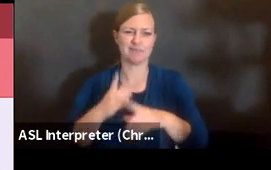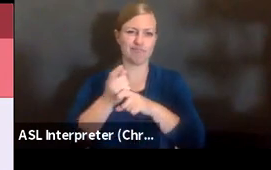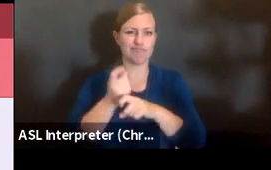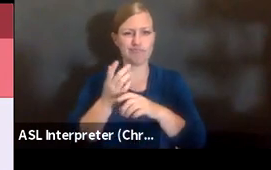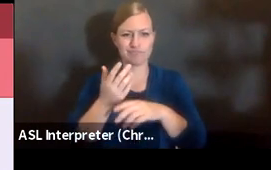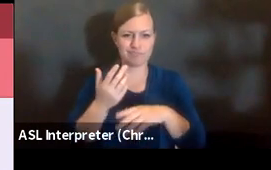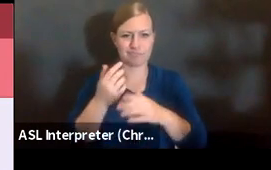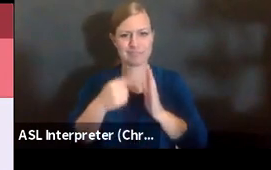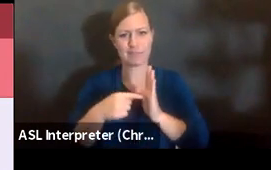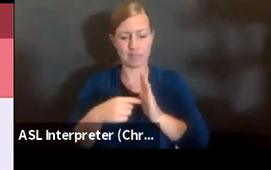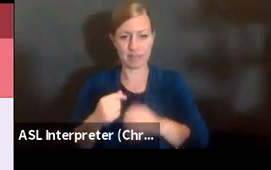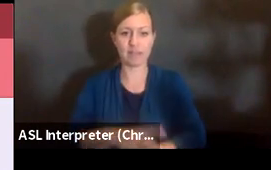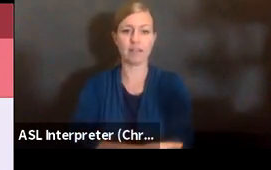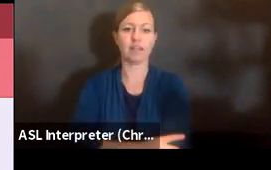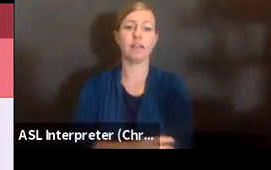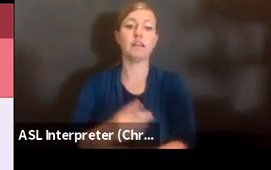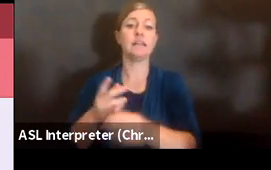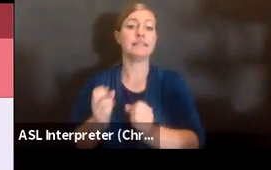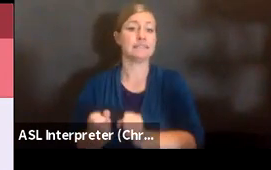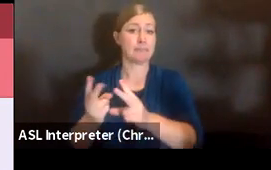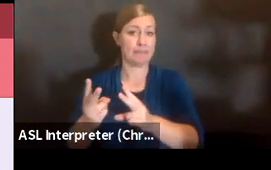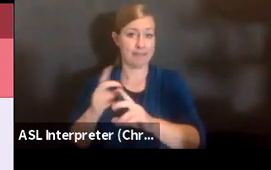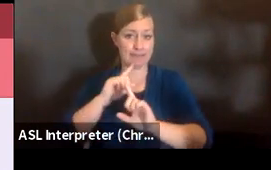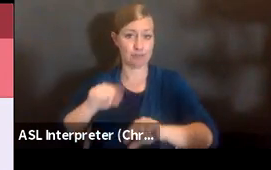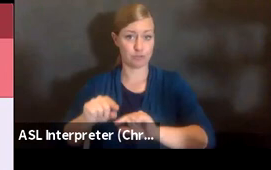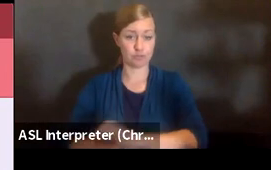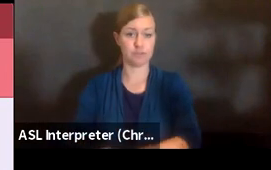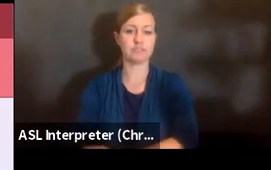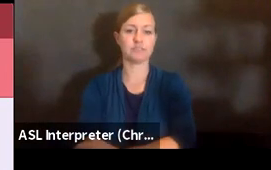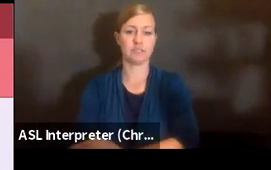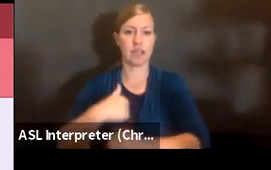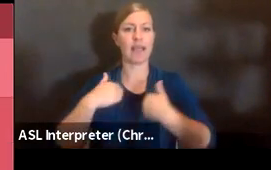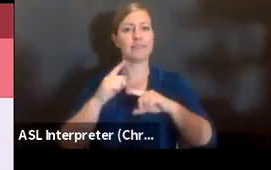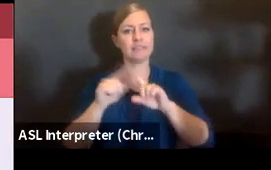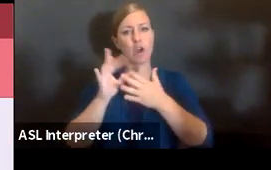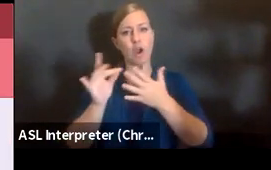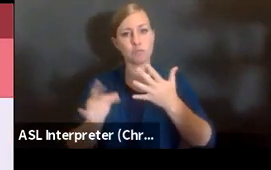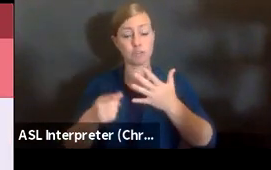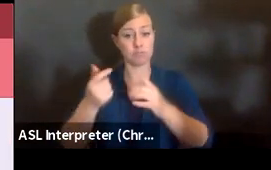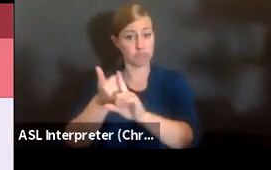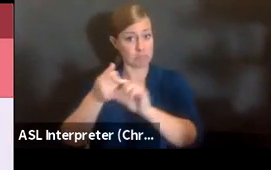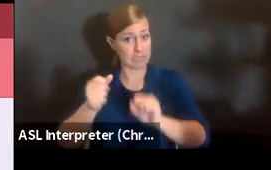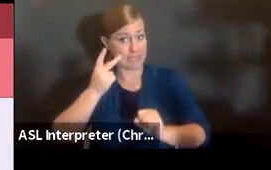Katherine Livick - ESD 112: And she can submit her answers. I have options in my form to decide if she gets to view her score or not.